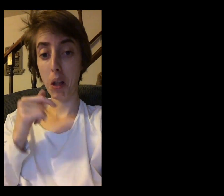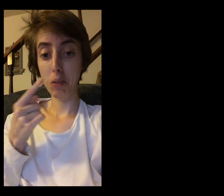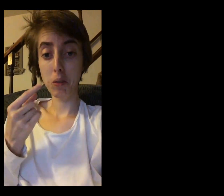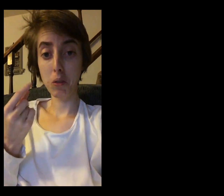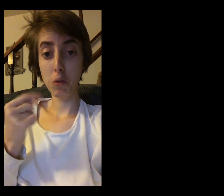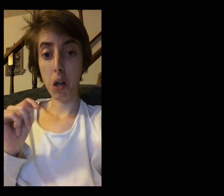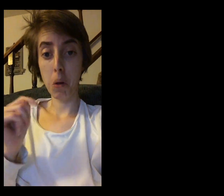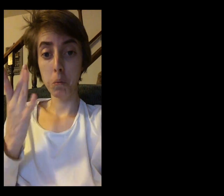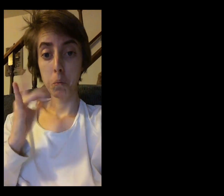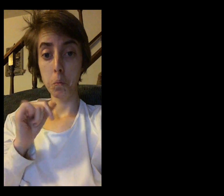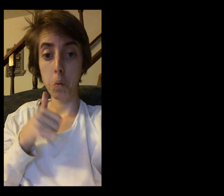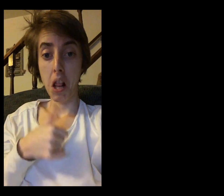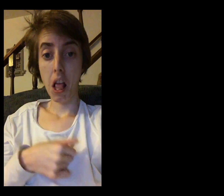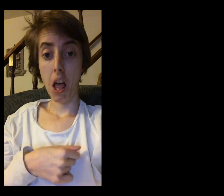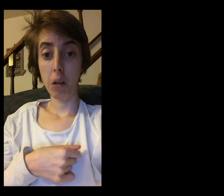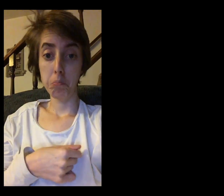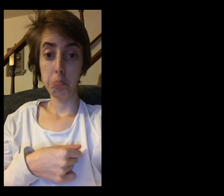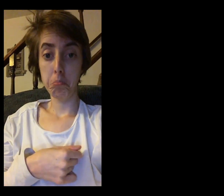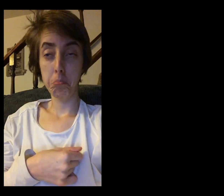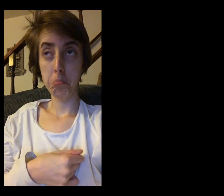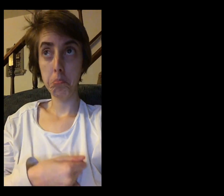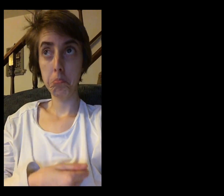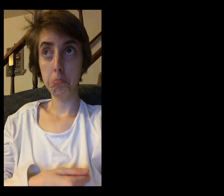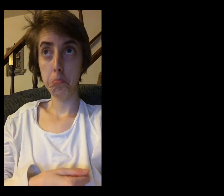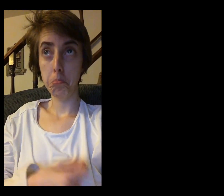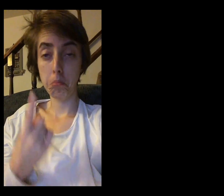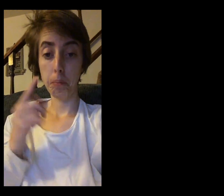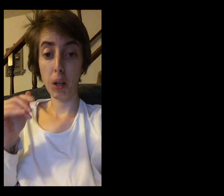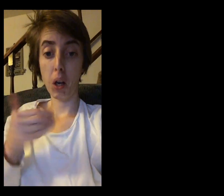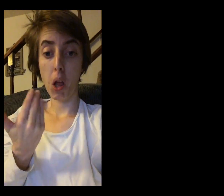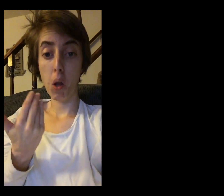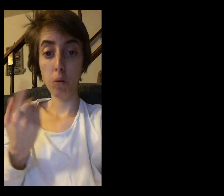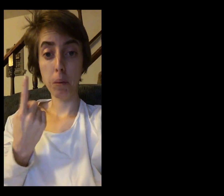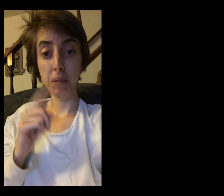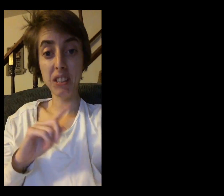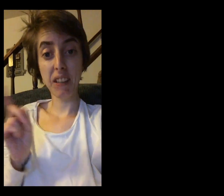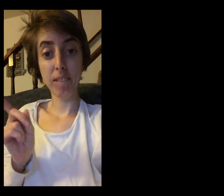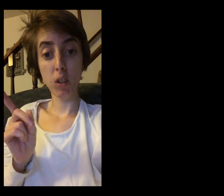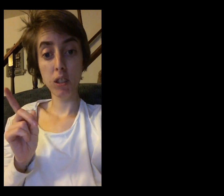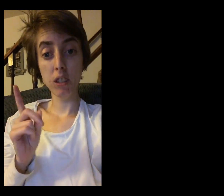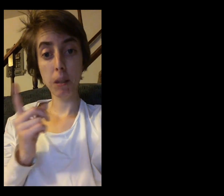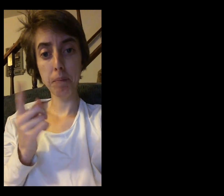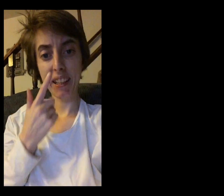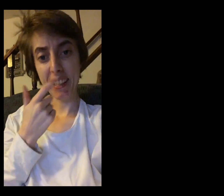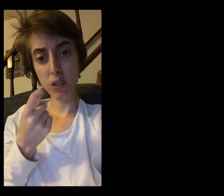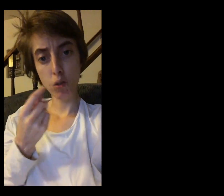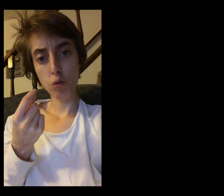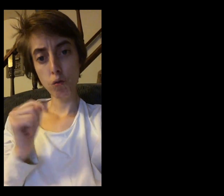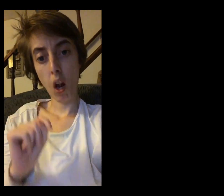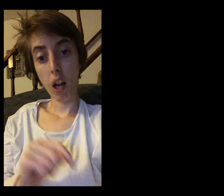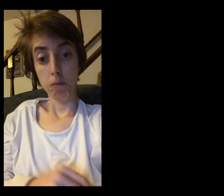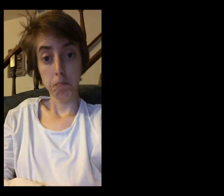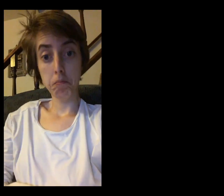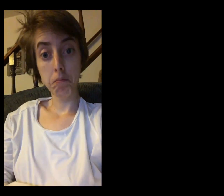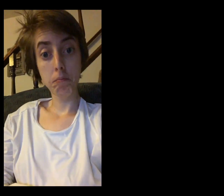But then again why not try it. It's something new and different and interesting to try.